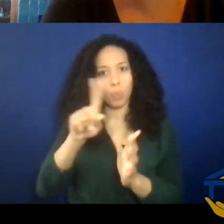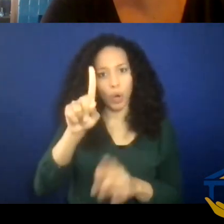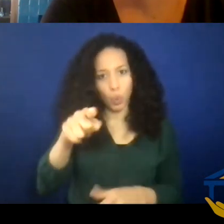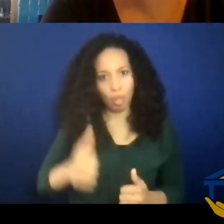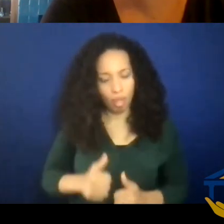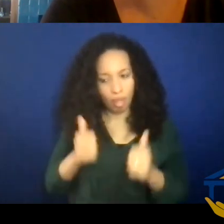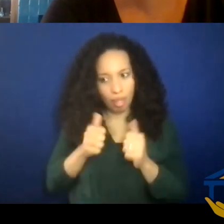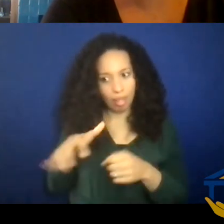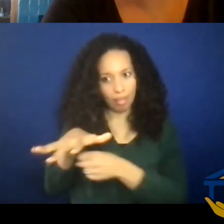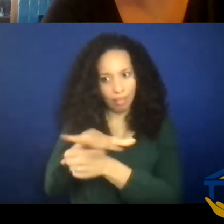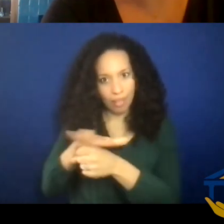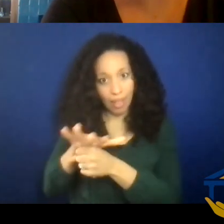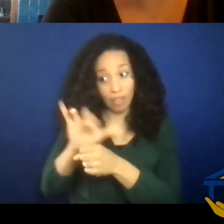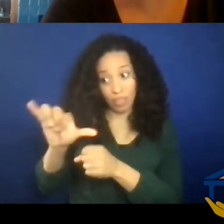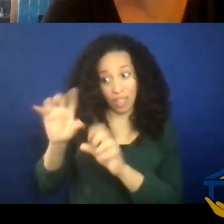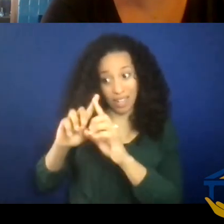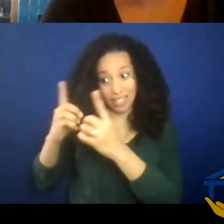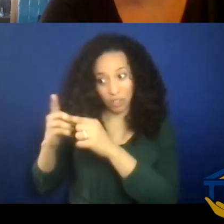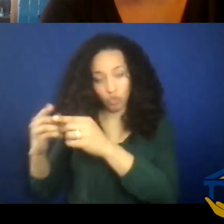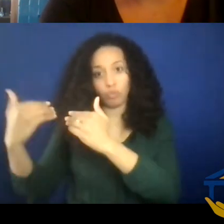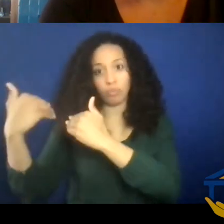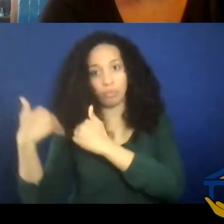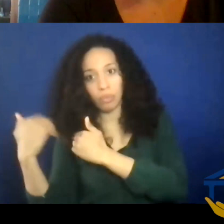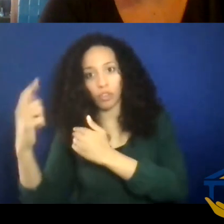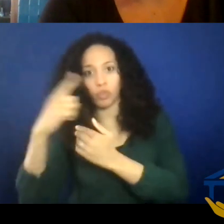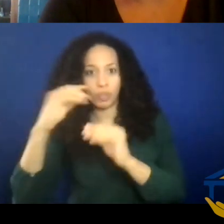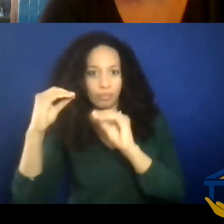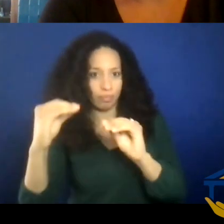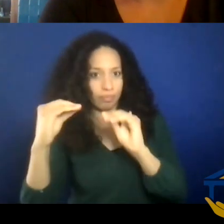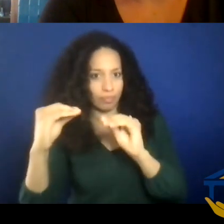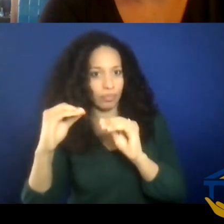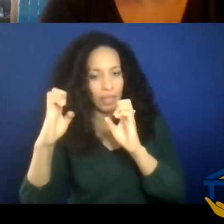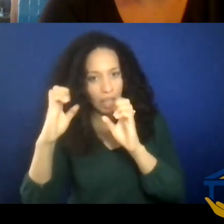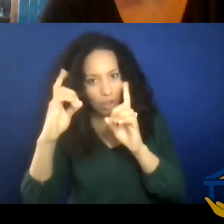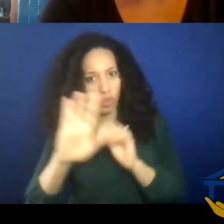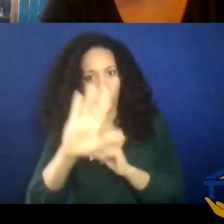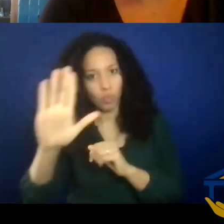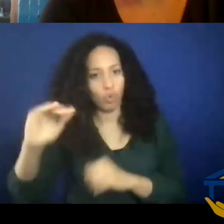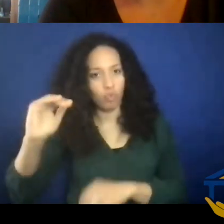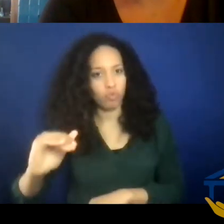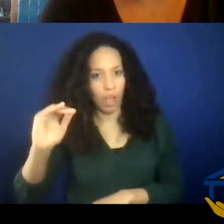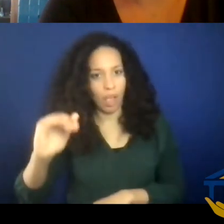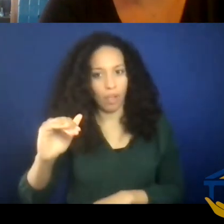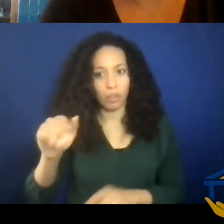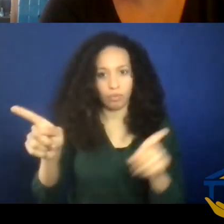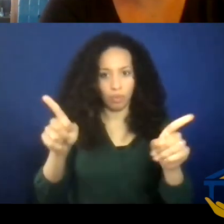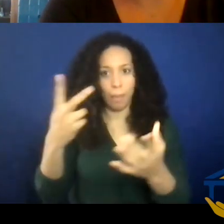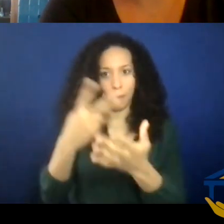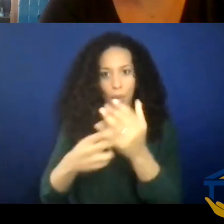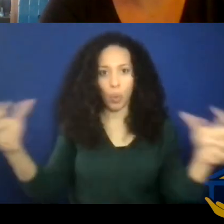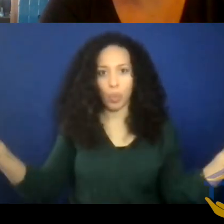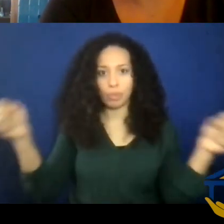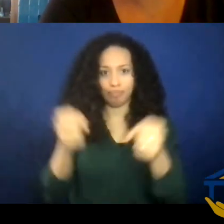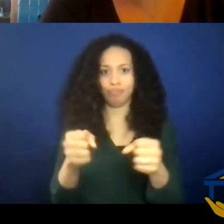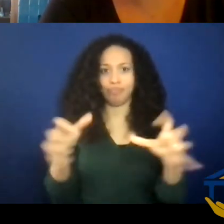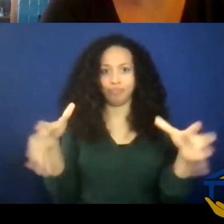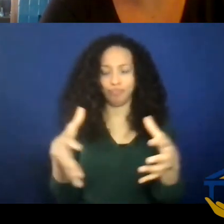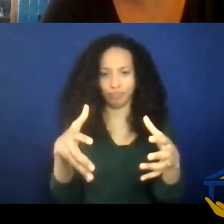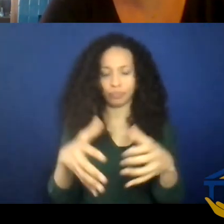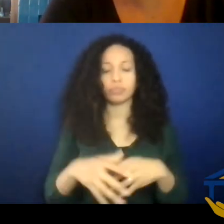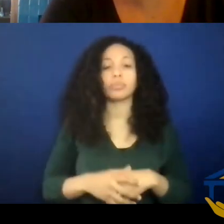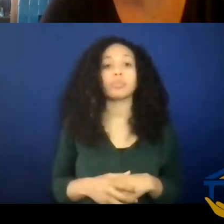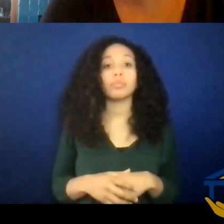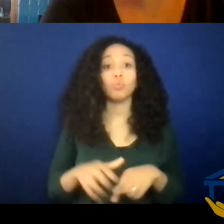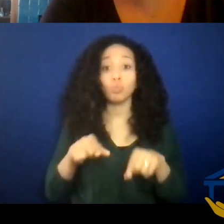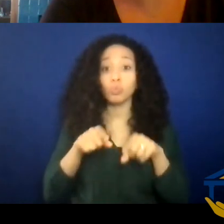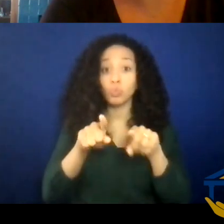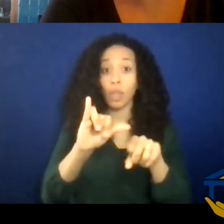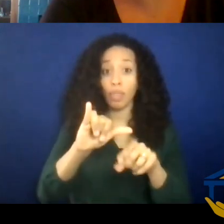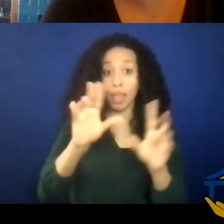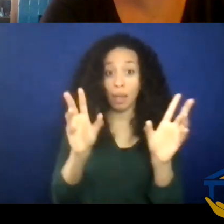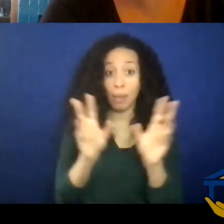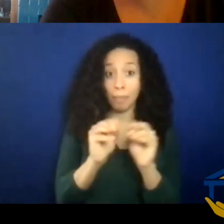educating your child. At that meeting parents will be given the option of deciding to register